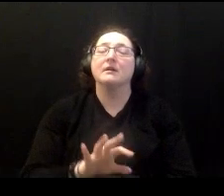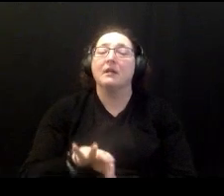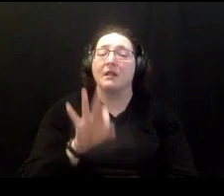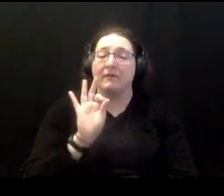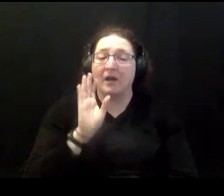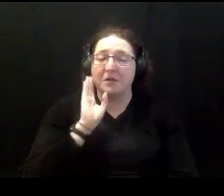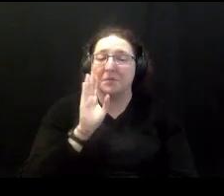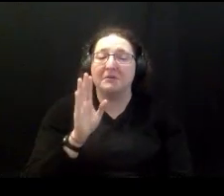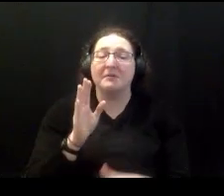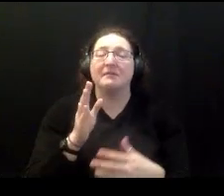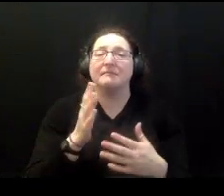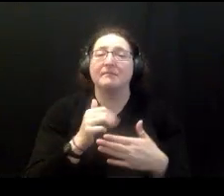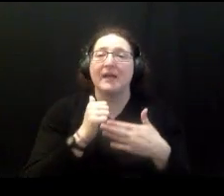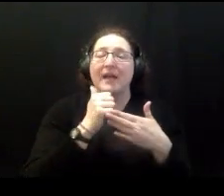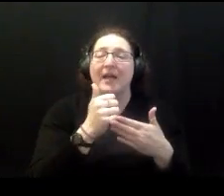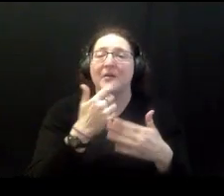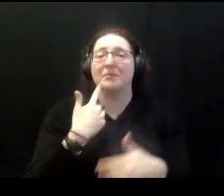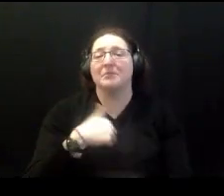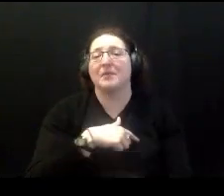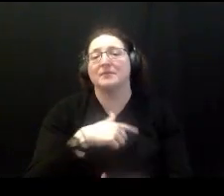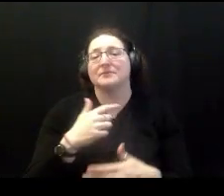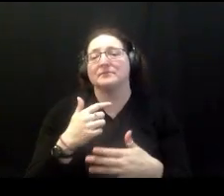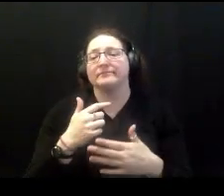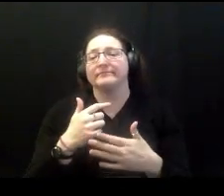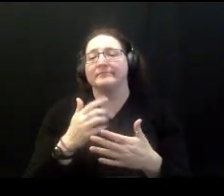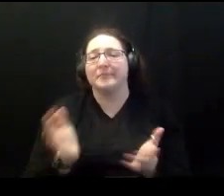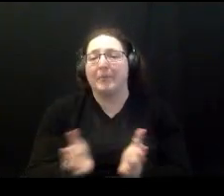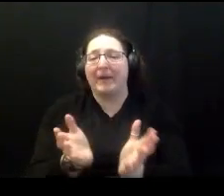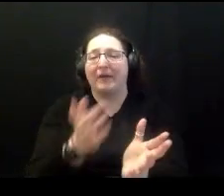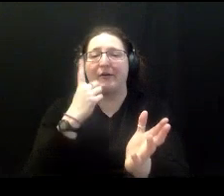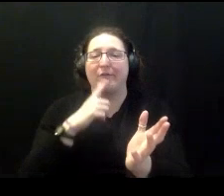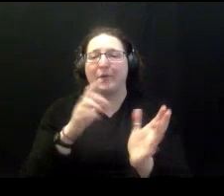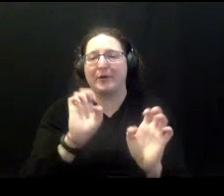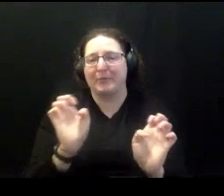emergency preparedness priorities over the next several years so, again, we very much